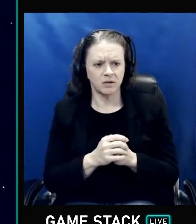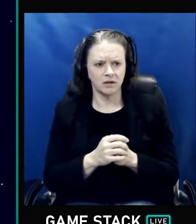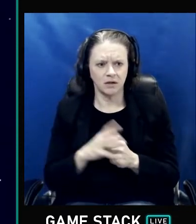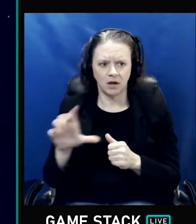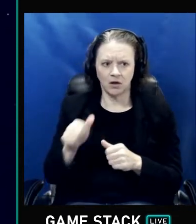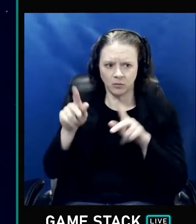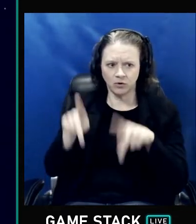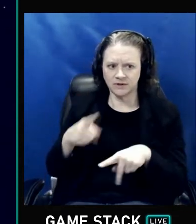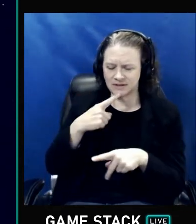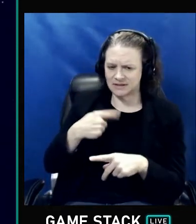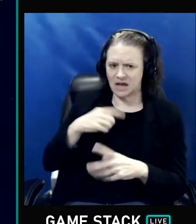(French)